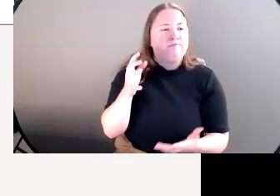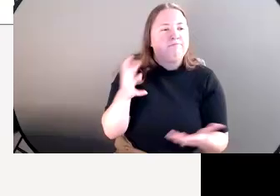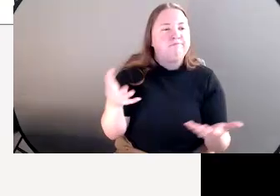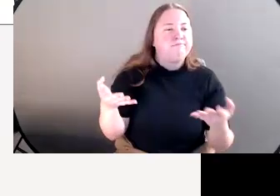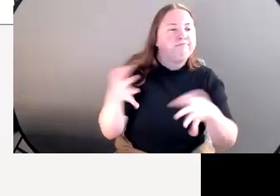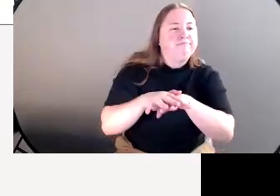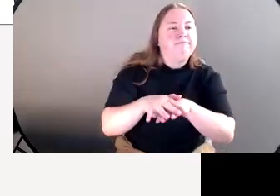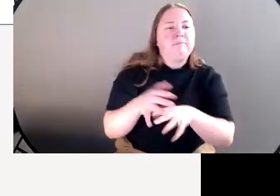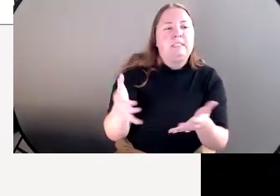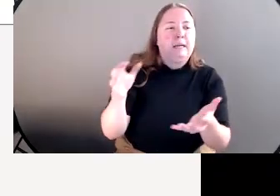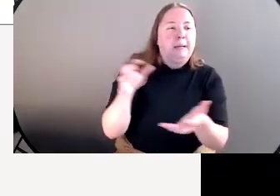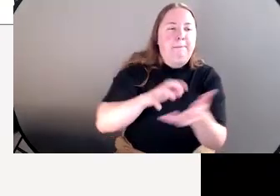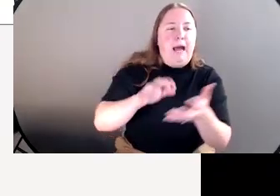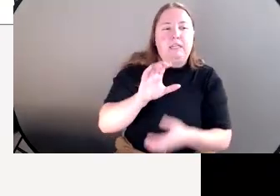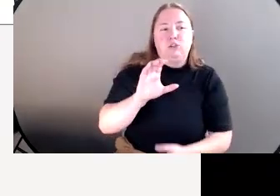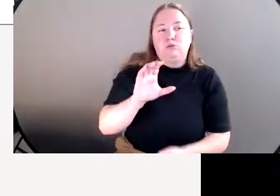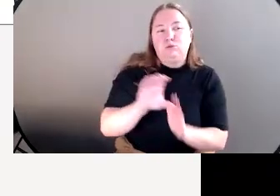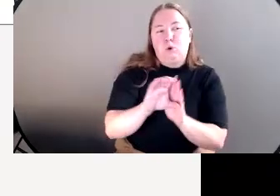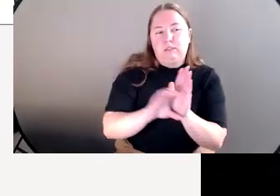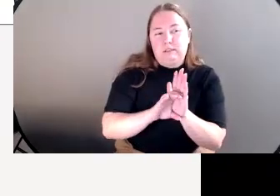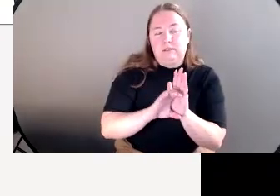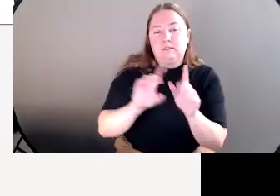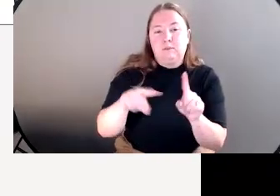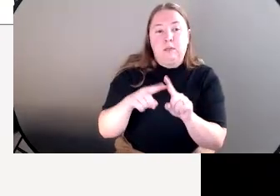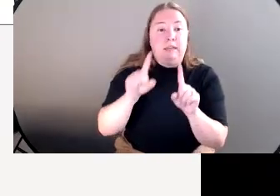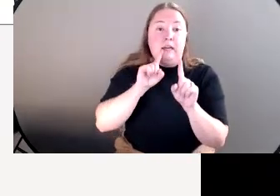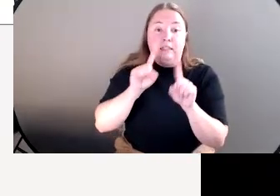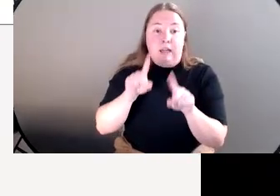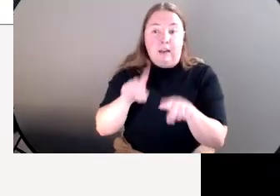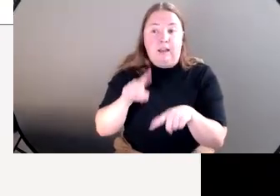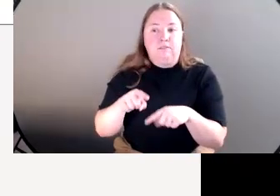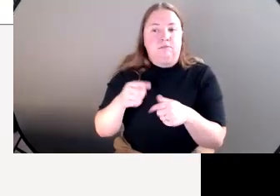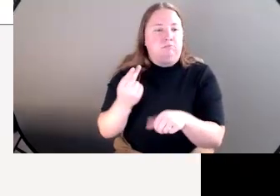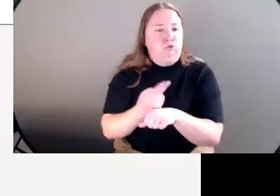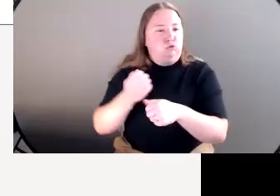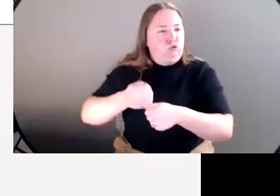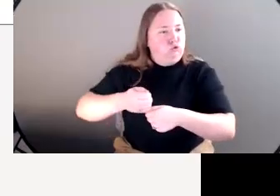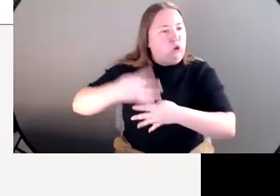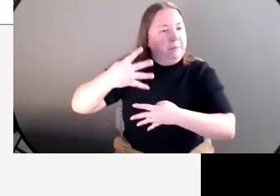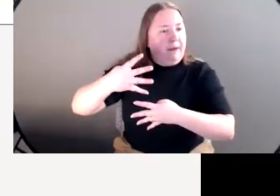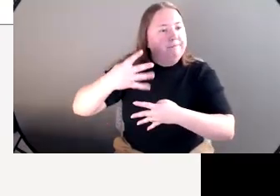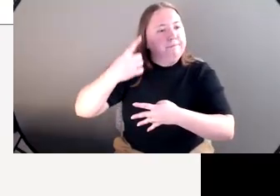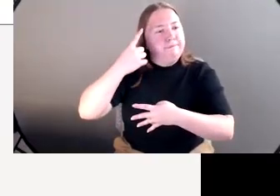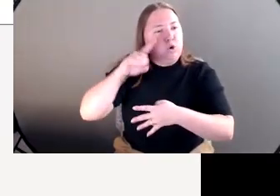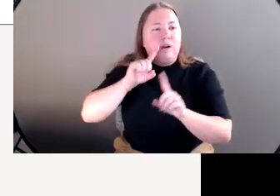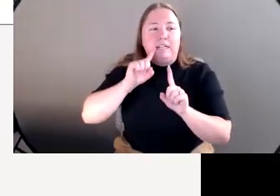when taking attendance, you want to make sure that you use the dropdown to take attendance for all your sections.